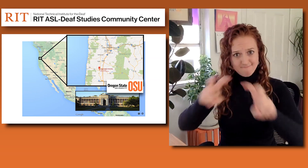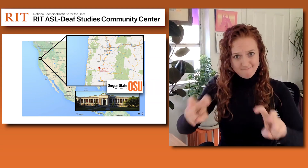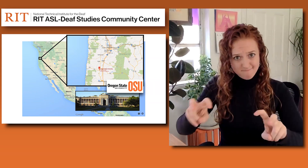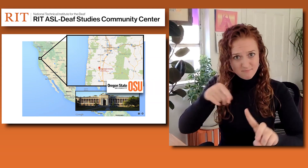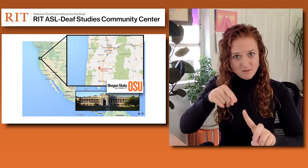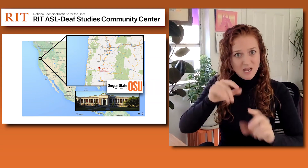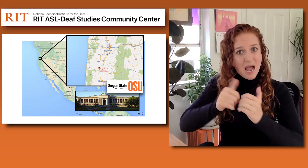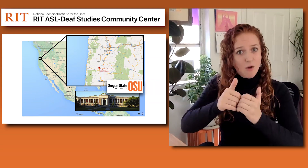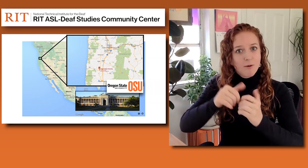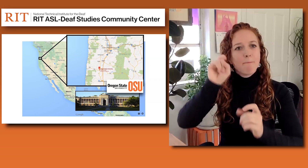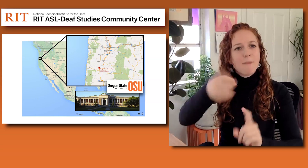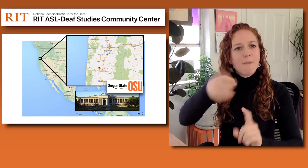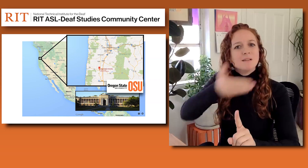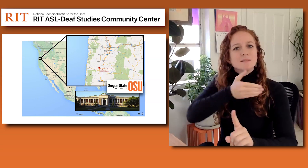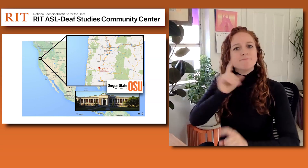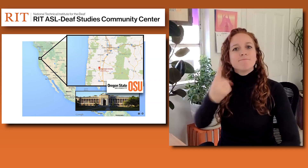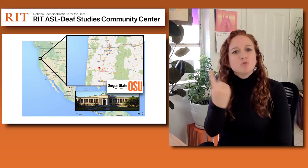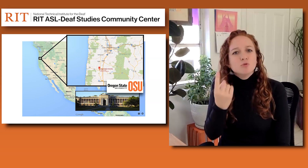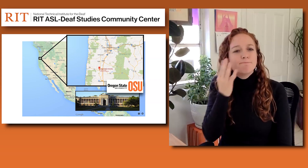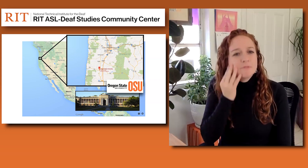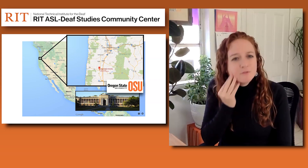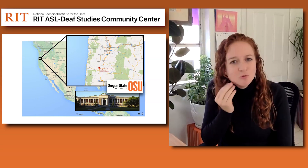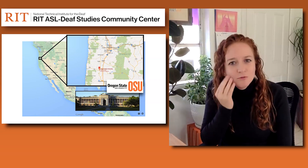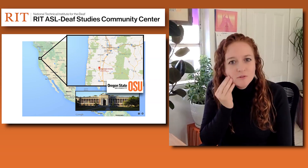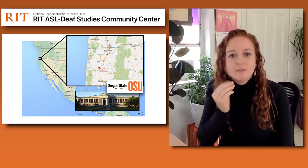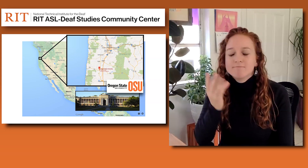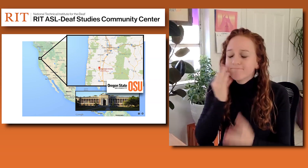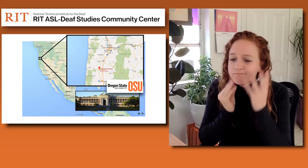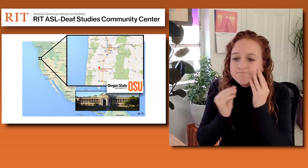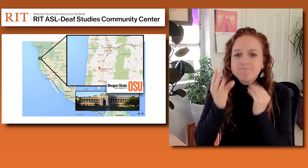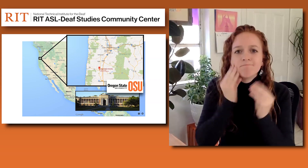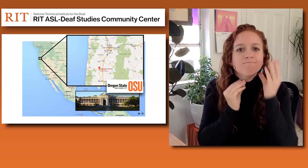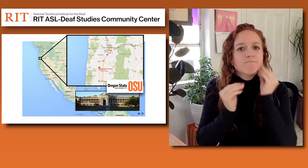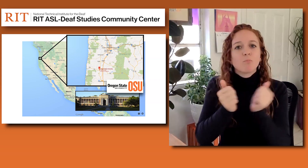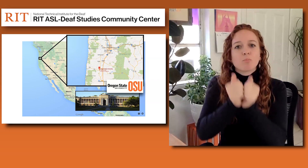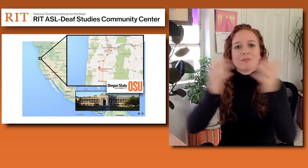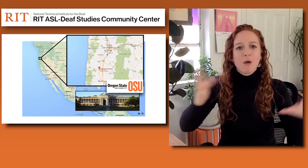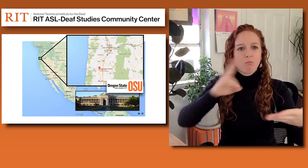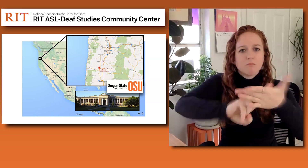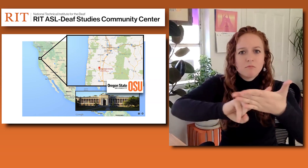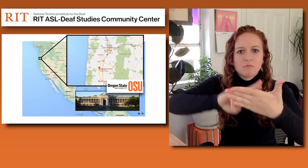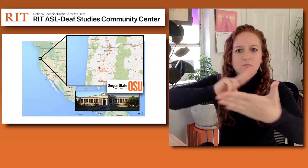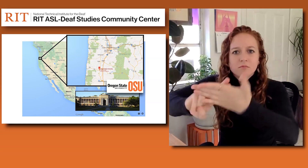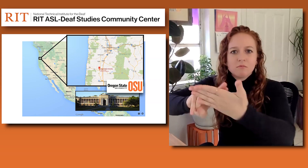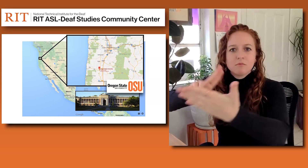I had enough bandwidth to really take a look at that and analyze my first experiences